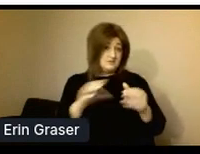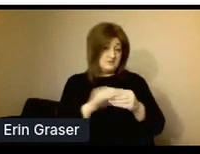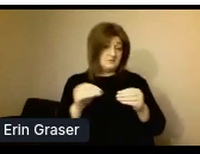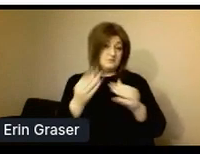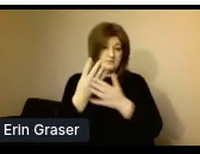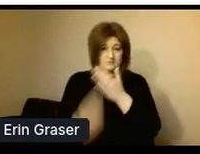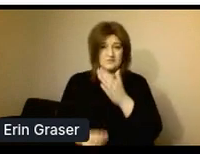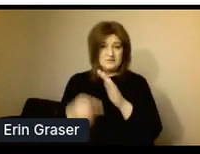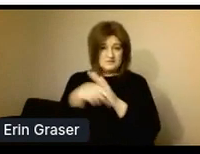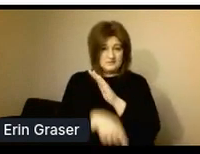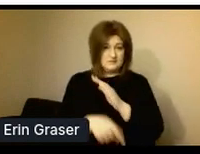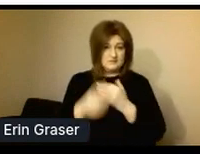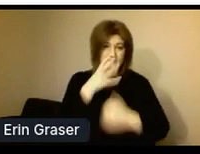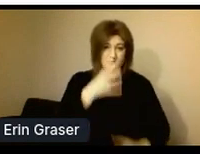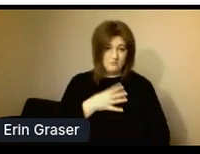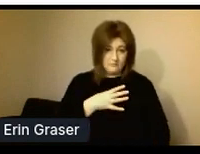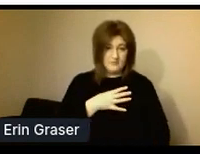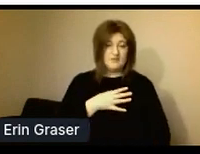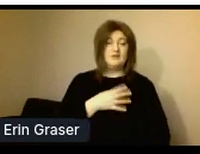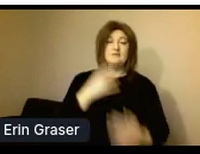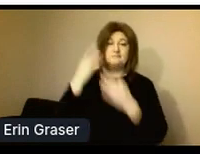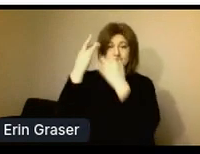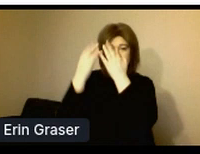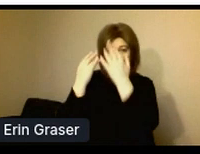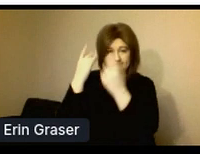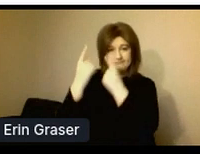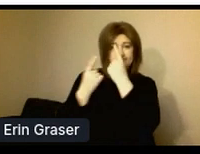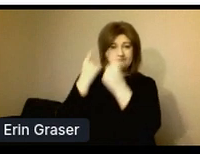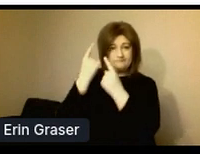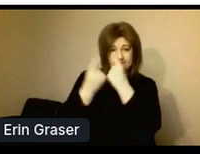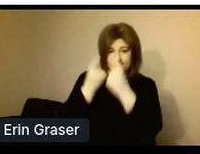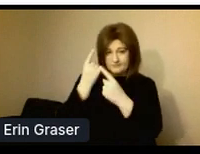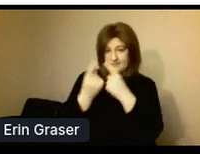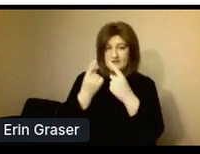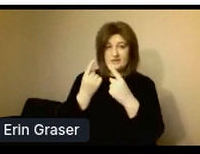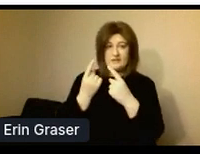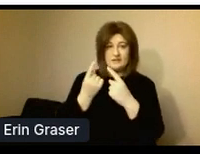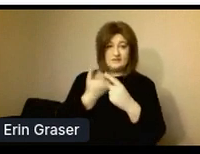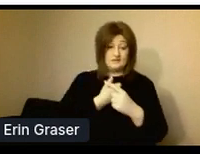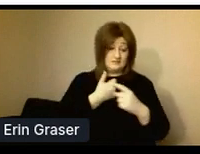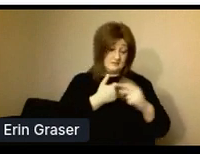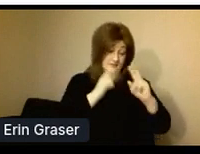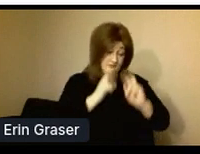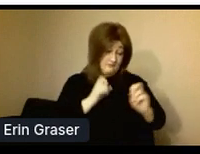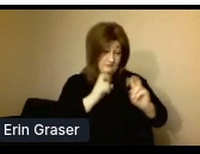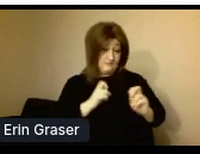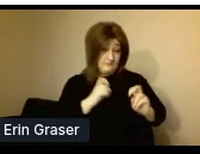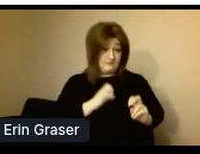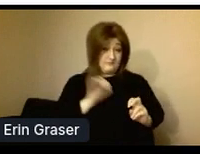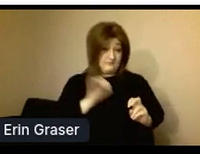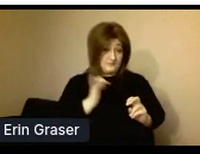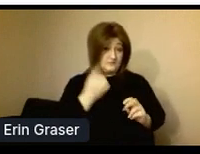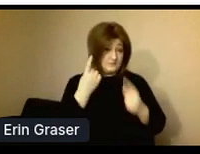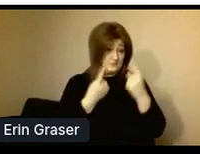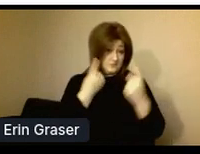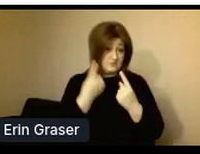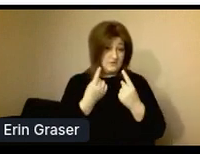Be reflective. Be self-reflective, too. Look at yourself.